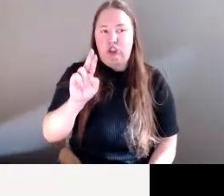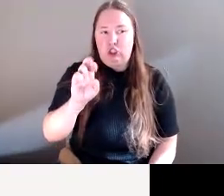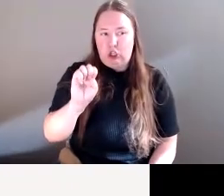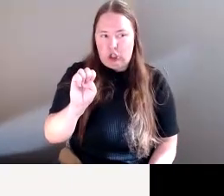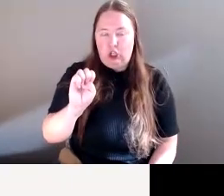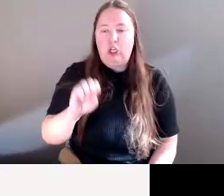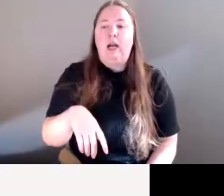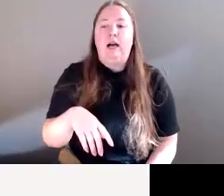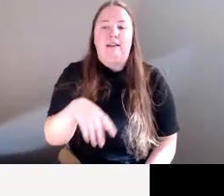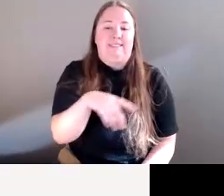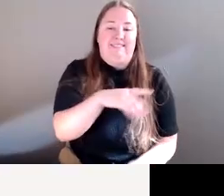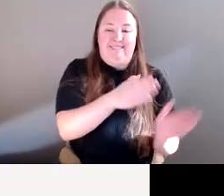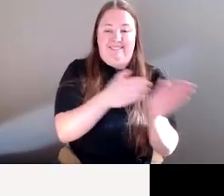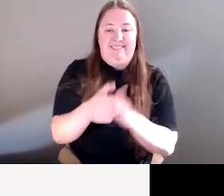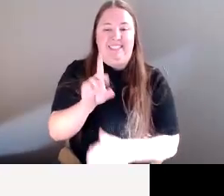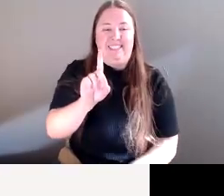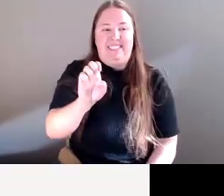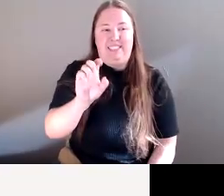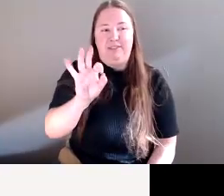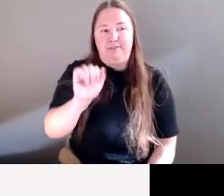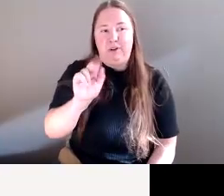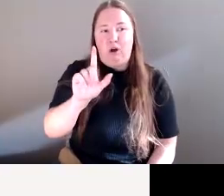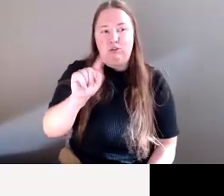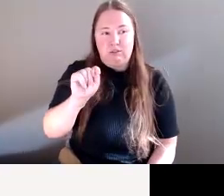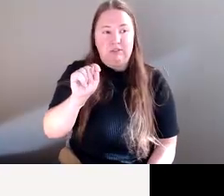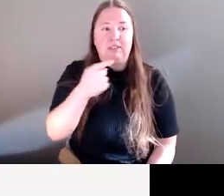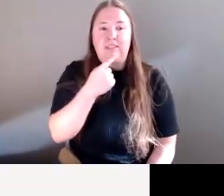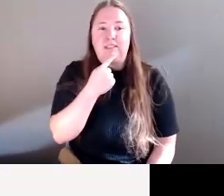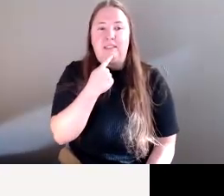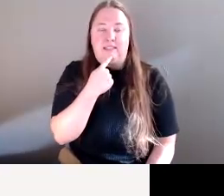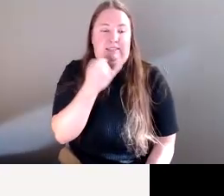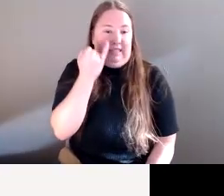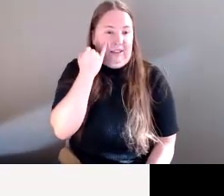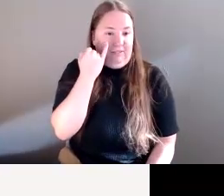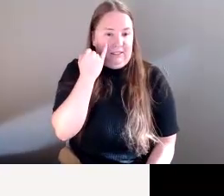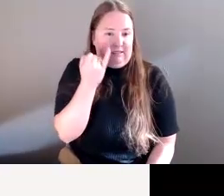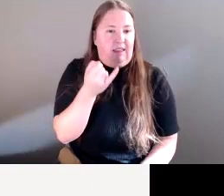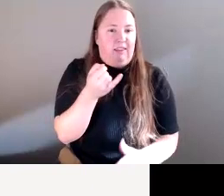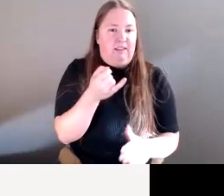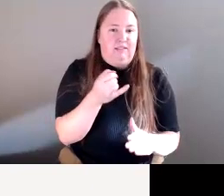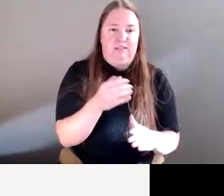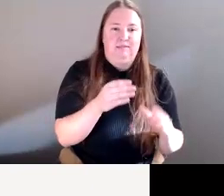This tells us if it is at the account level or at the course level.